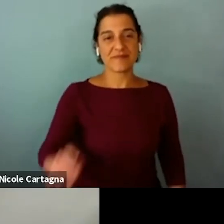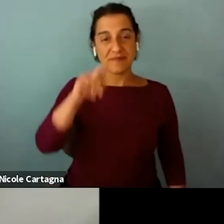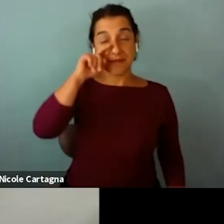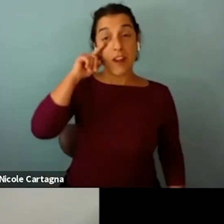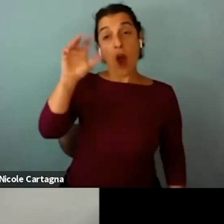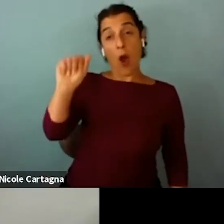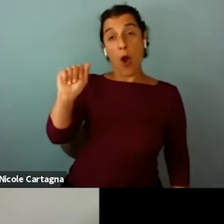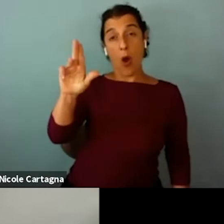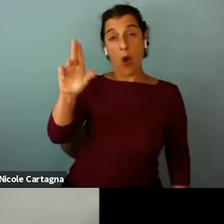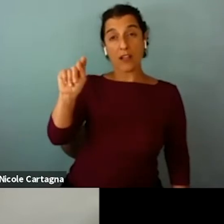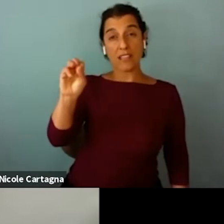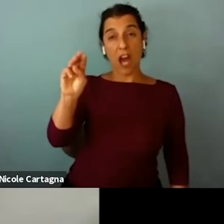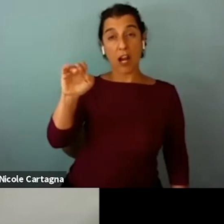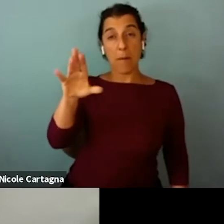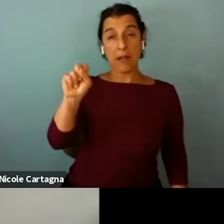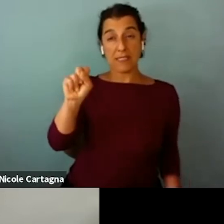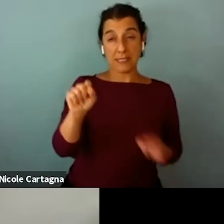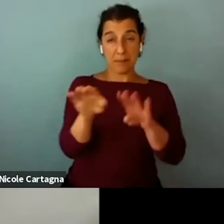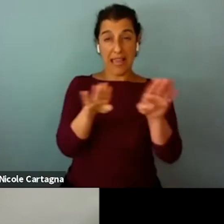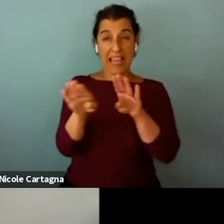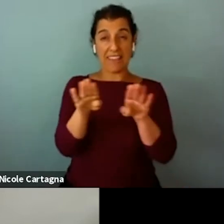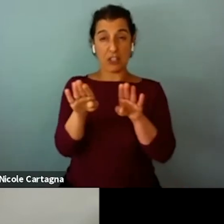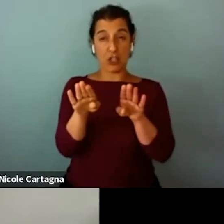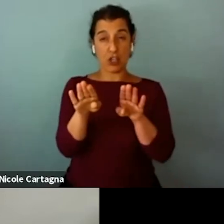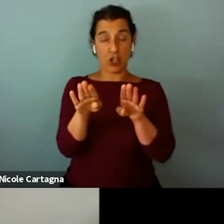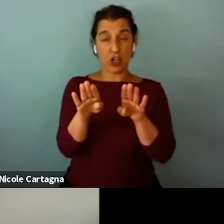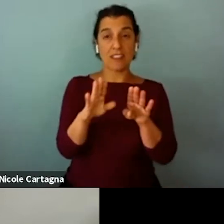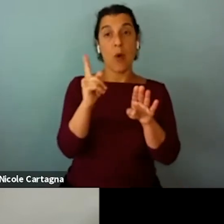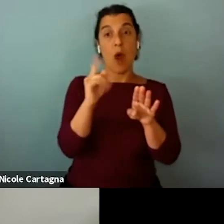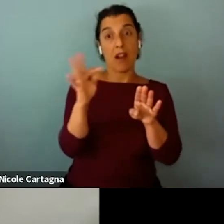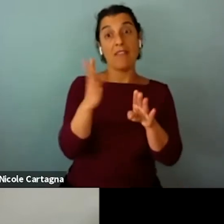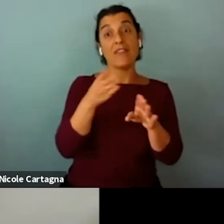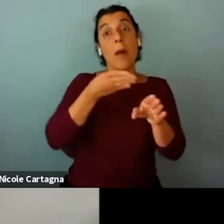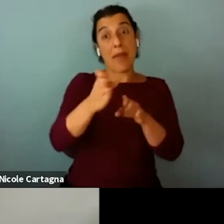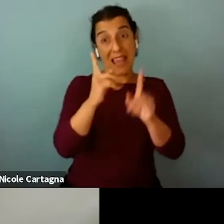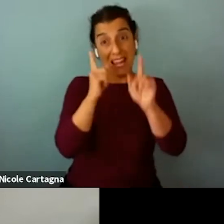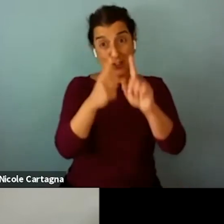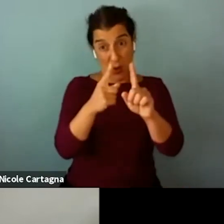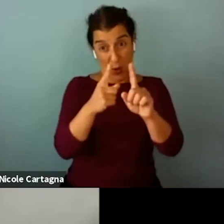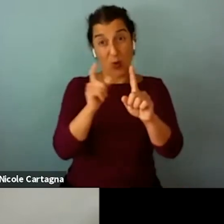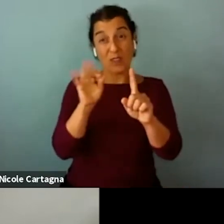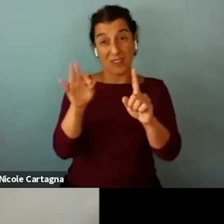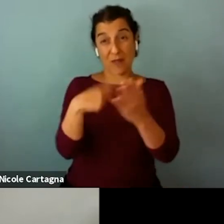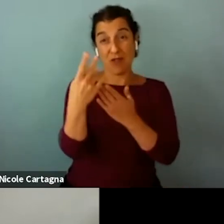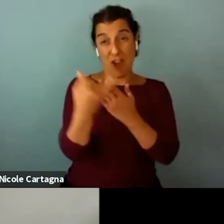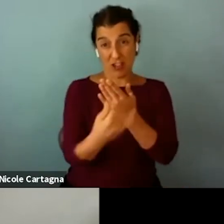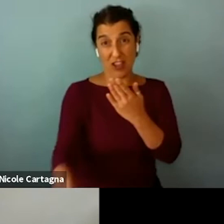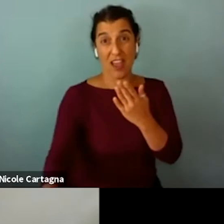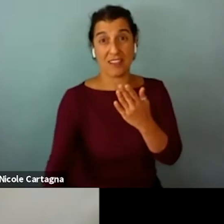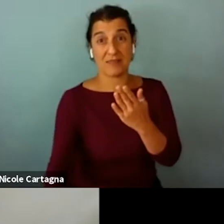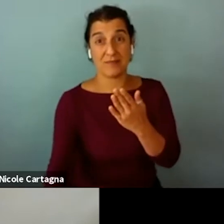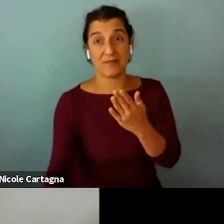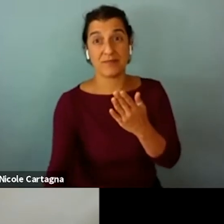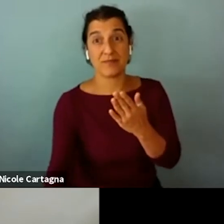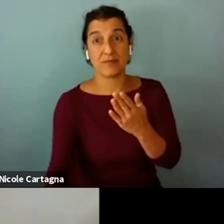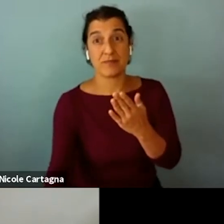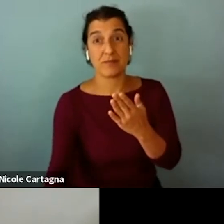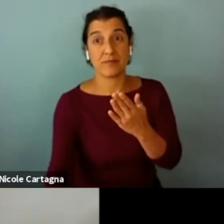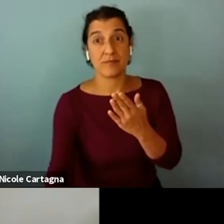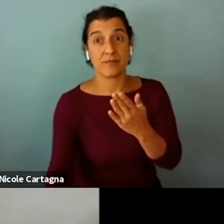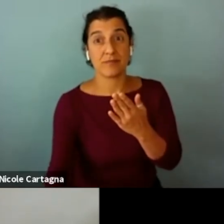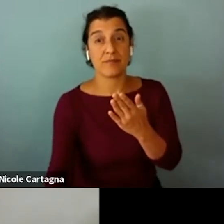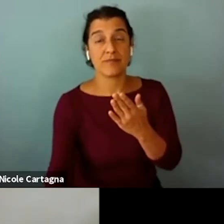autonomous behavior is one of the main goals of the project because at a at a sort of deeper level